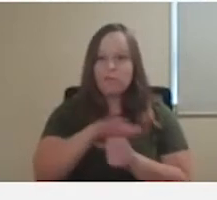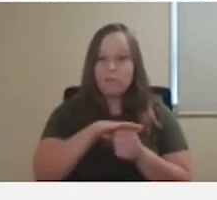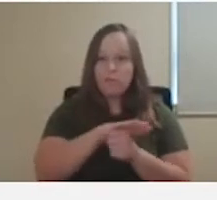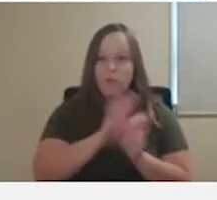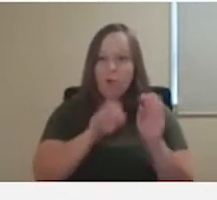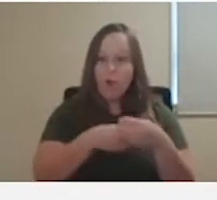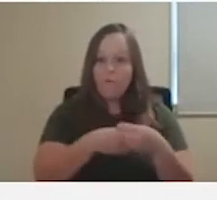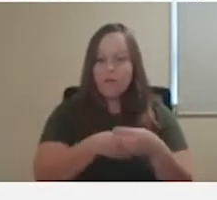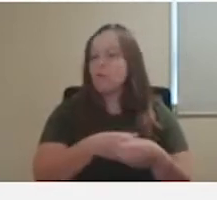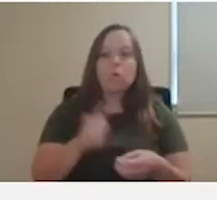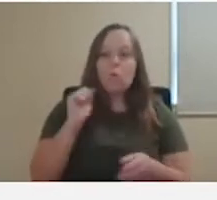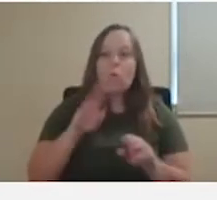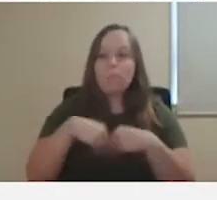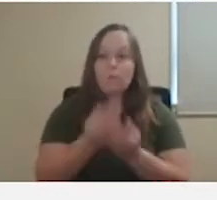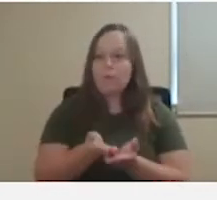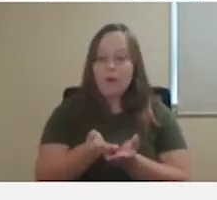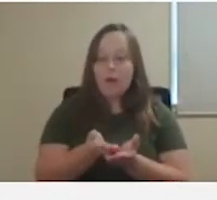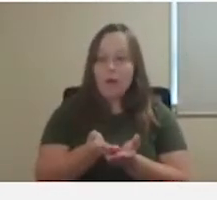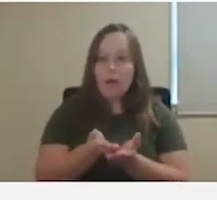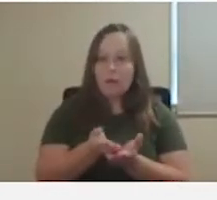will not provide return postage.